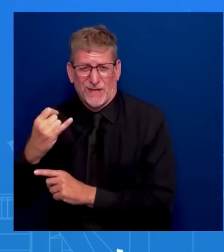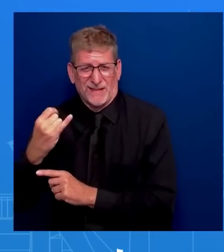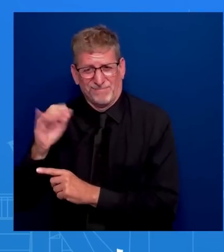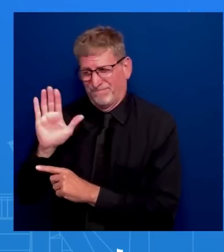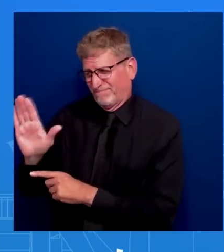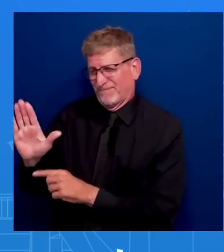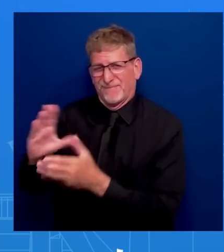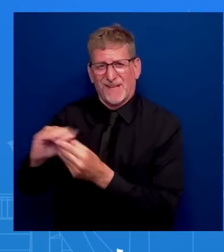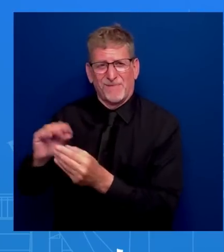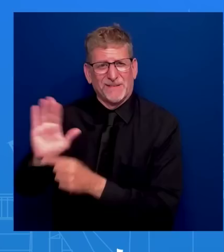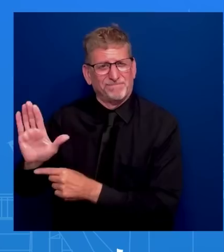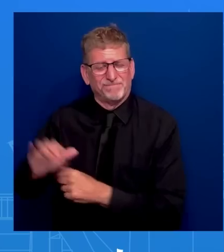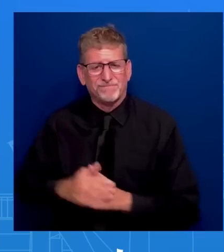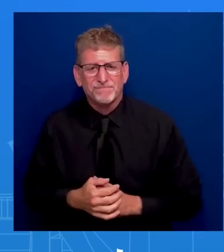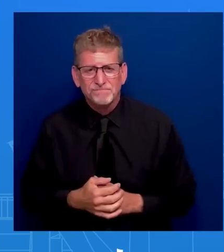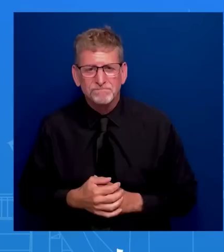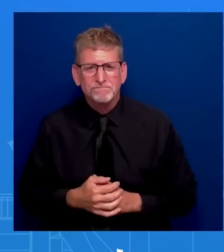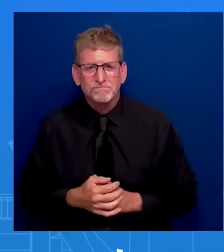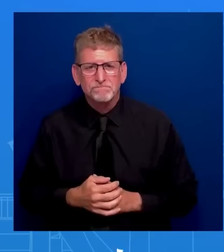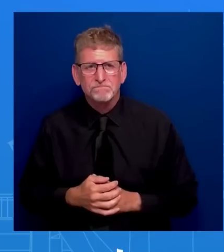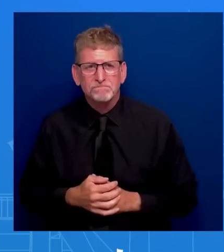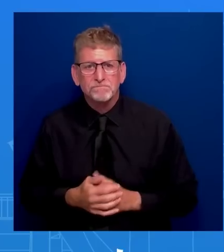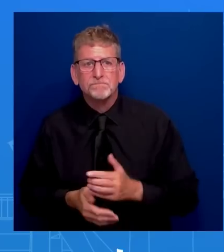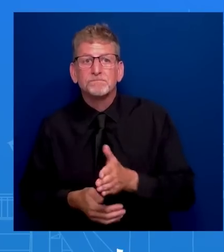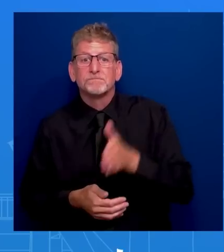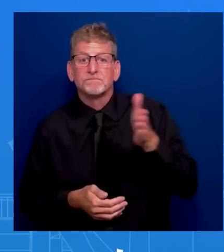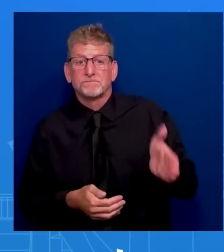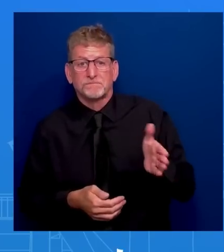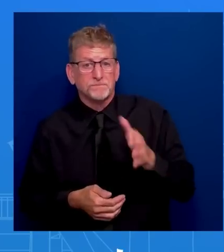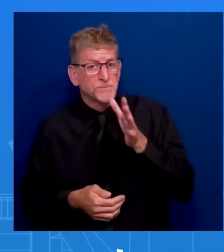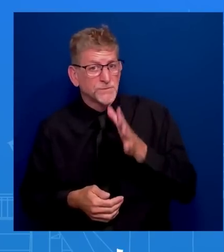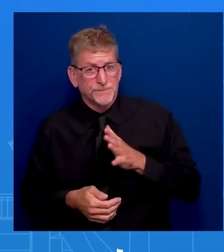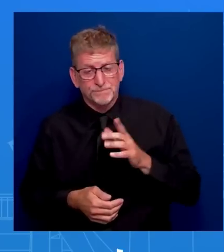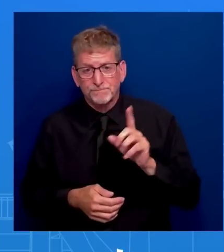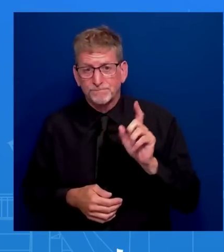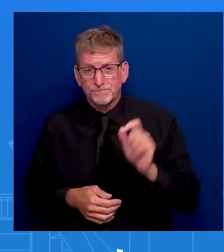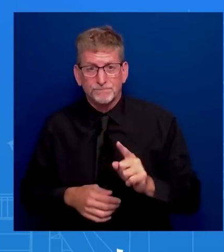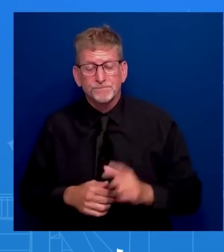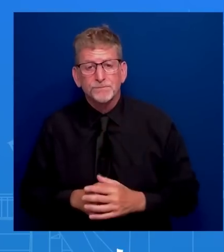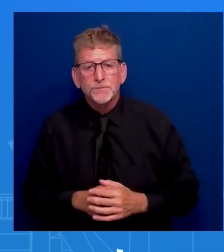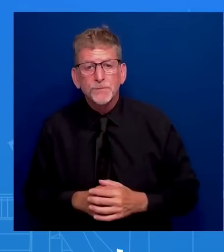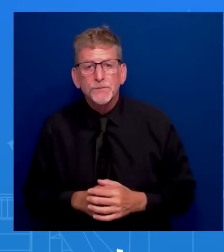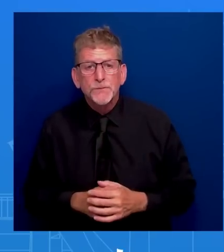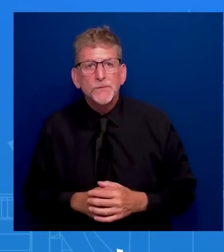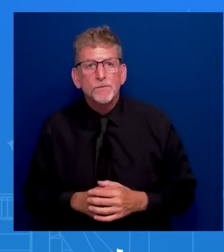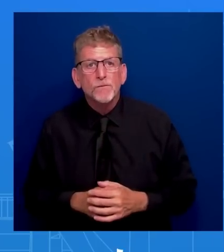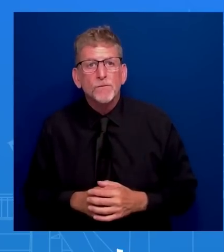But when will Americans feel the impact of this legislation? When will this law impact supply chains?